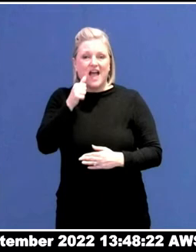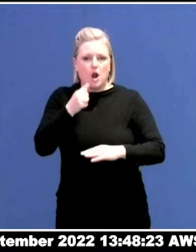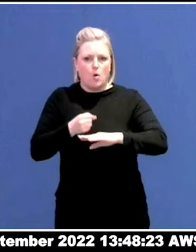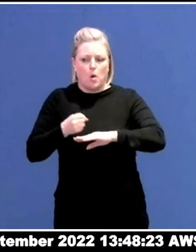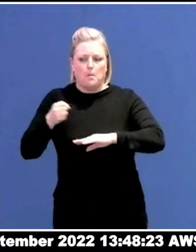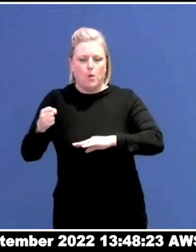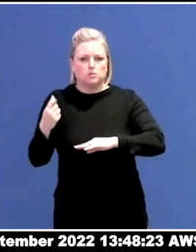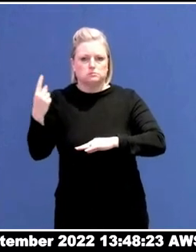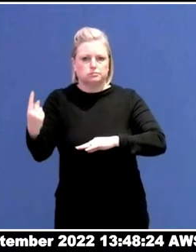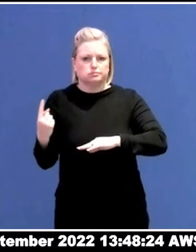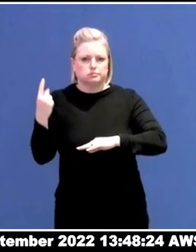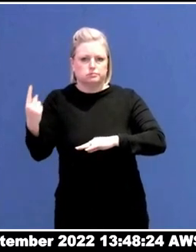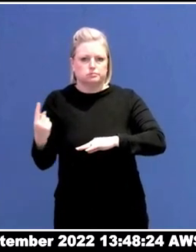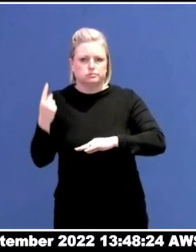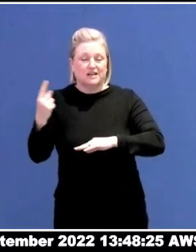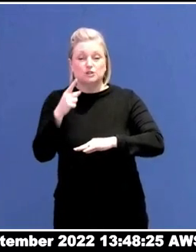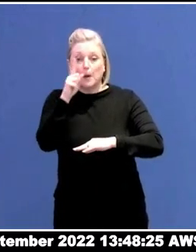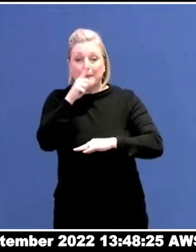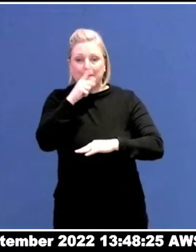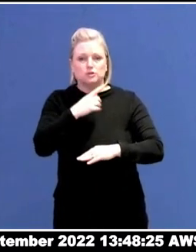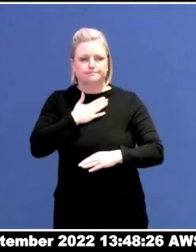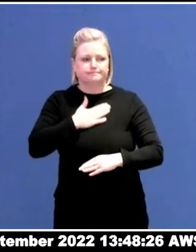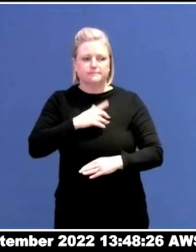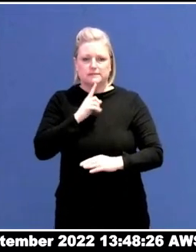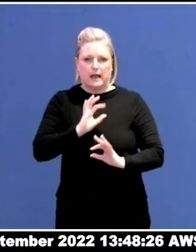Because that's how the prison deals with people with disabilities.